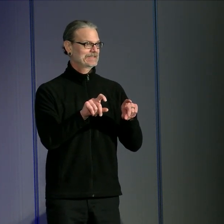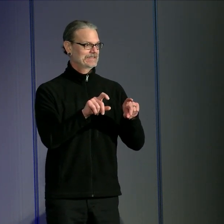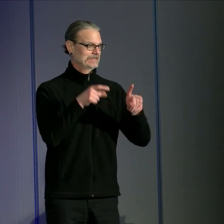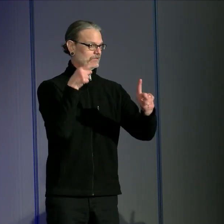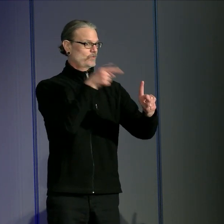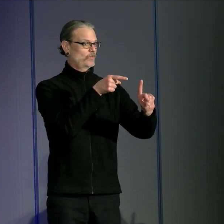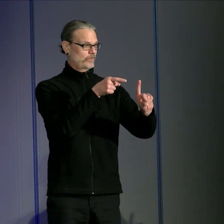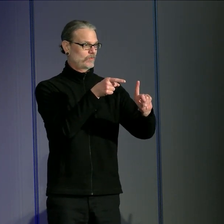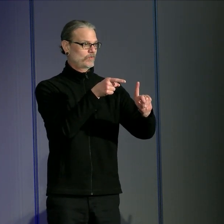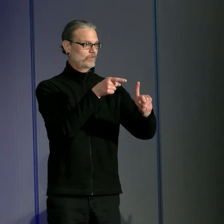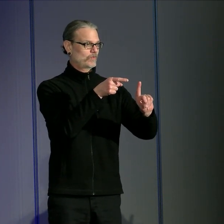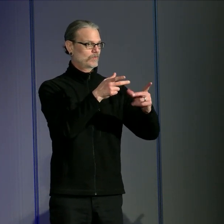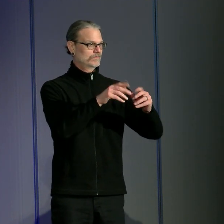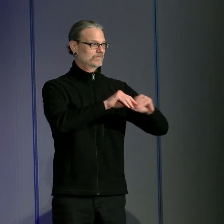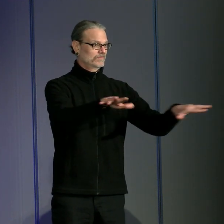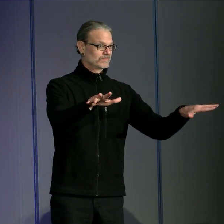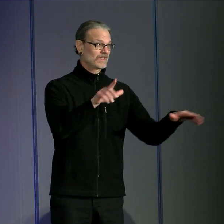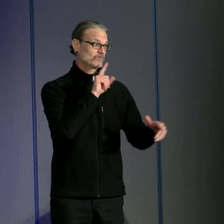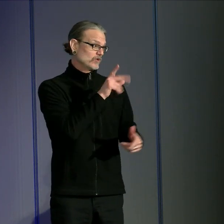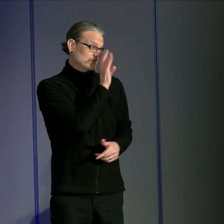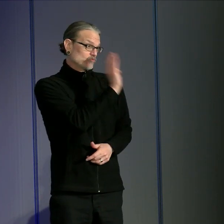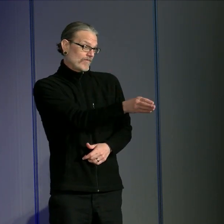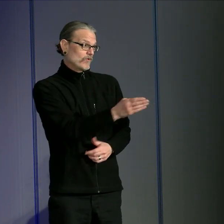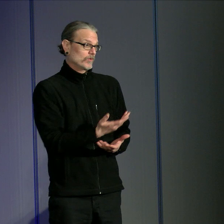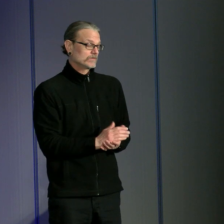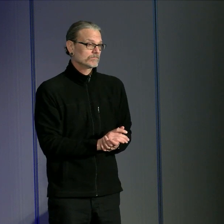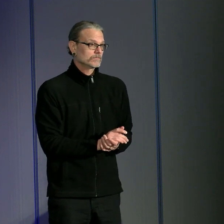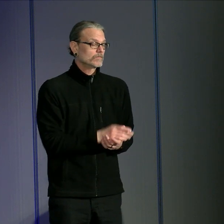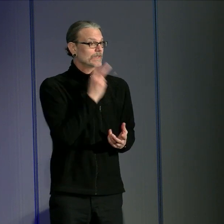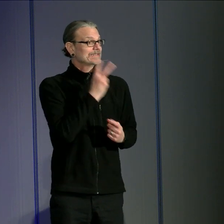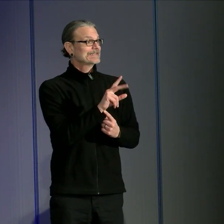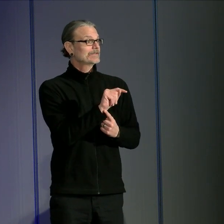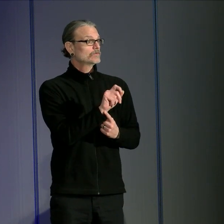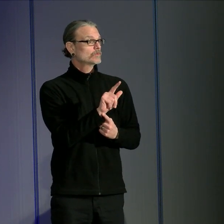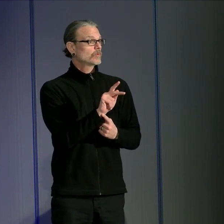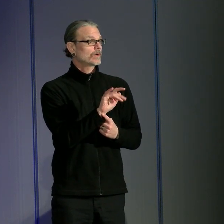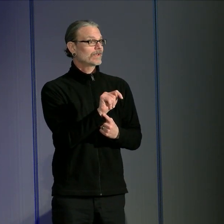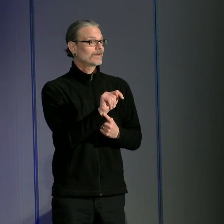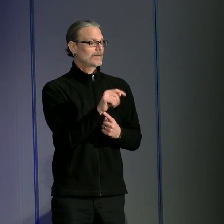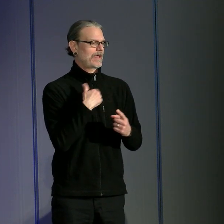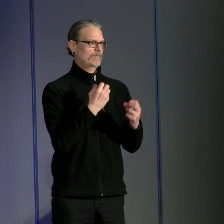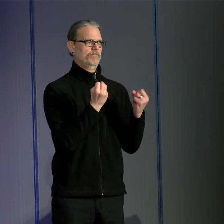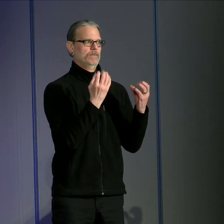We've seen, and we can see from the toolkit there, there's a lot of issues in the header.